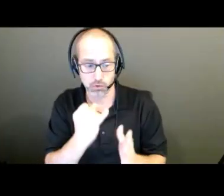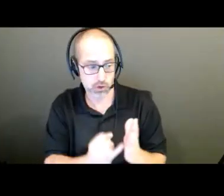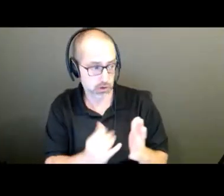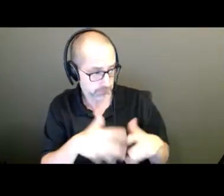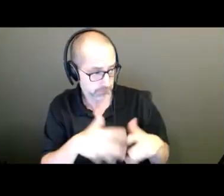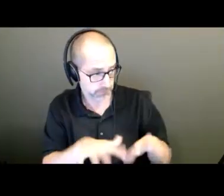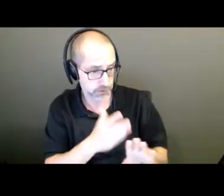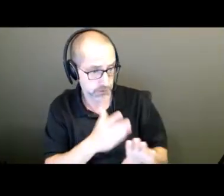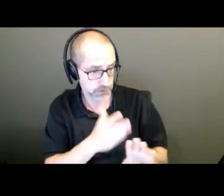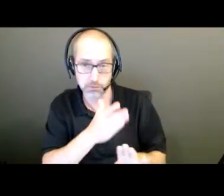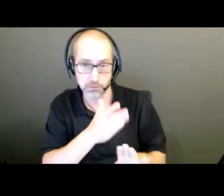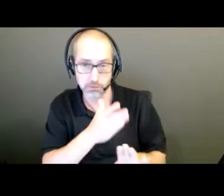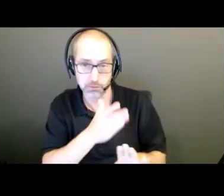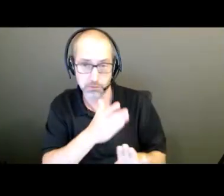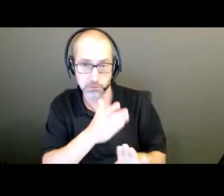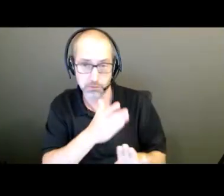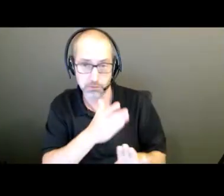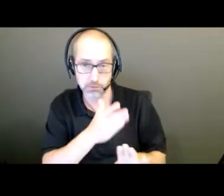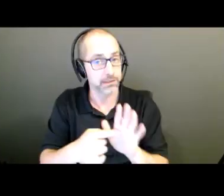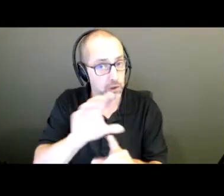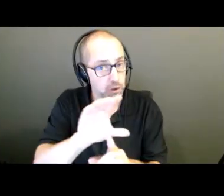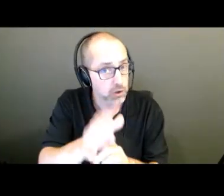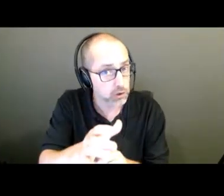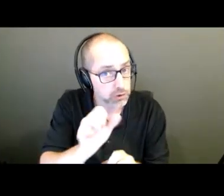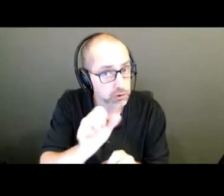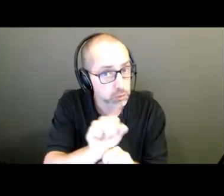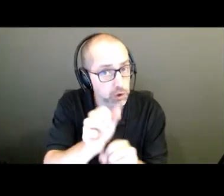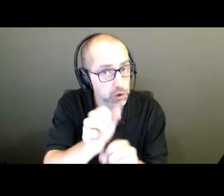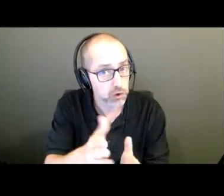For cultural workers, you can include examples of previous work.